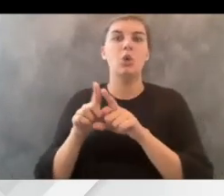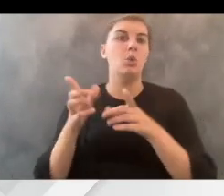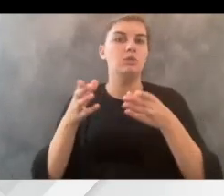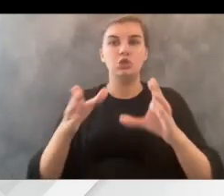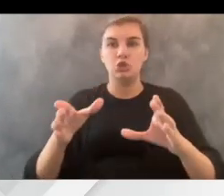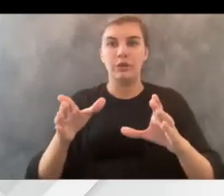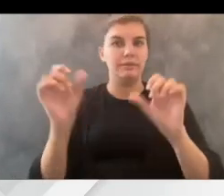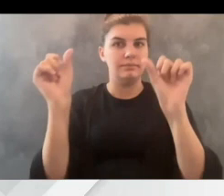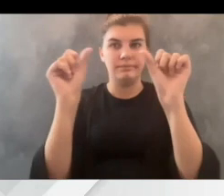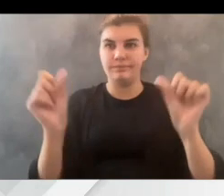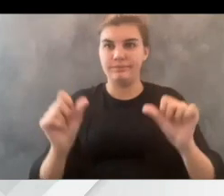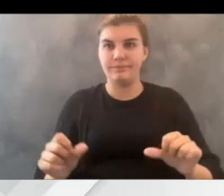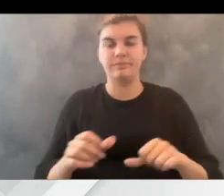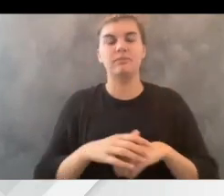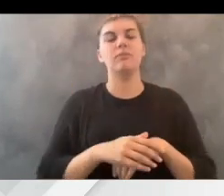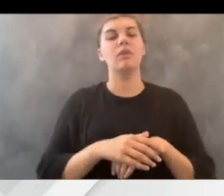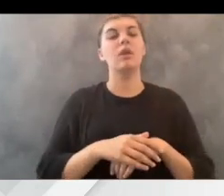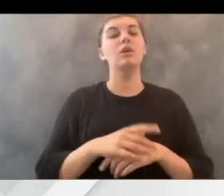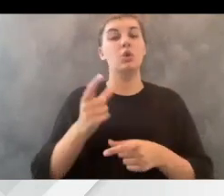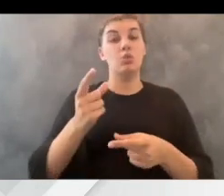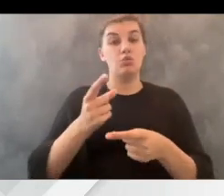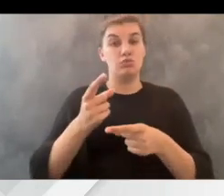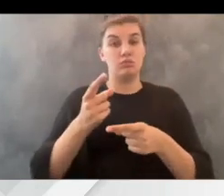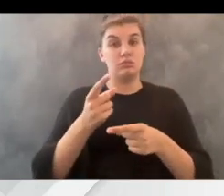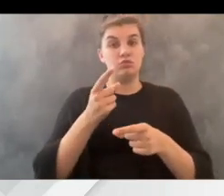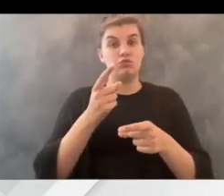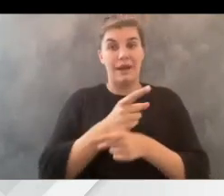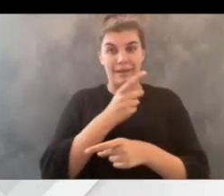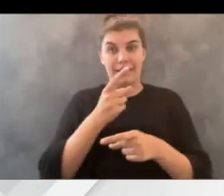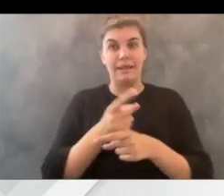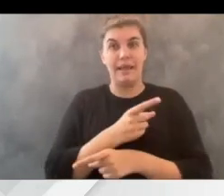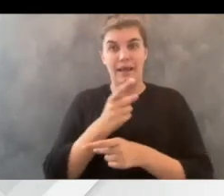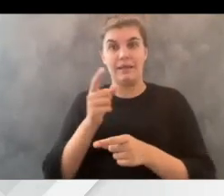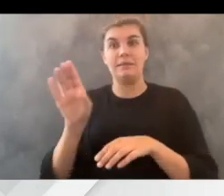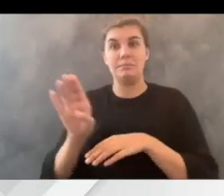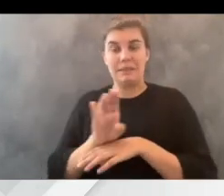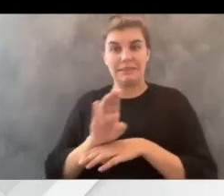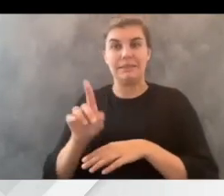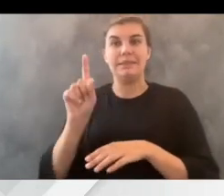So regulated entities will need to comply with the requirements for protruding objects when